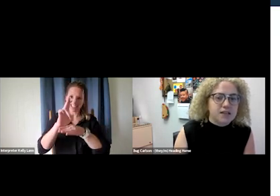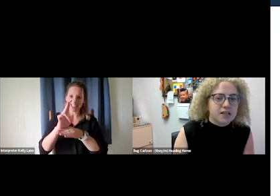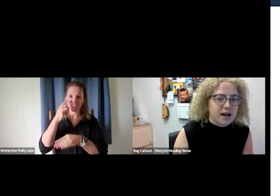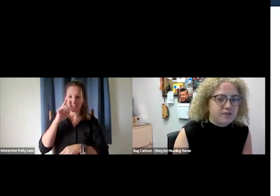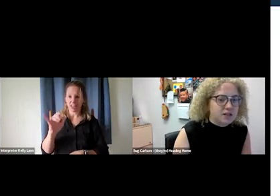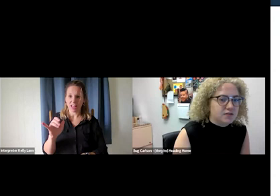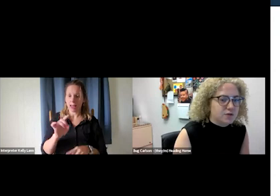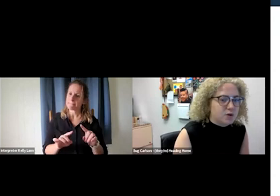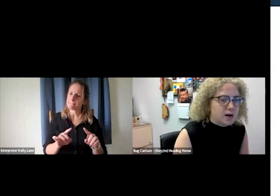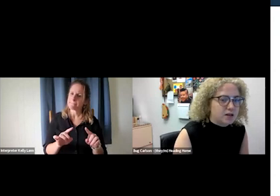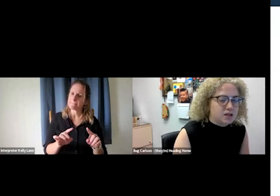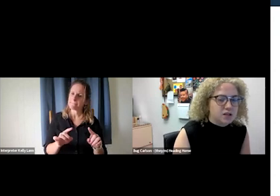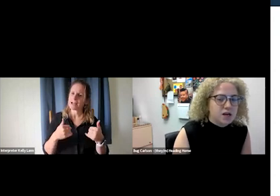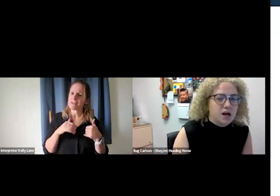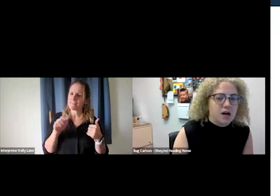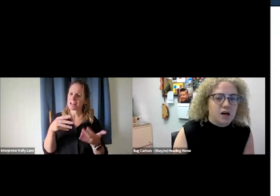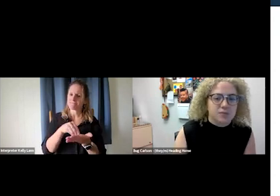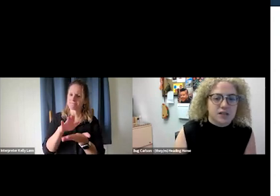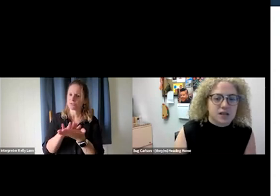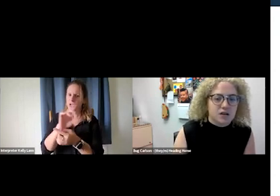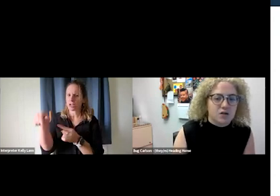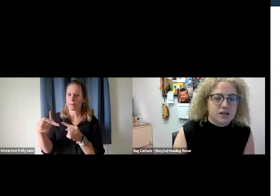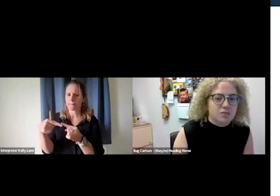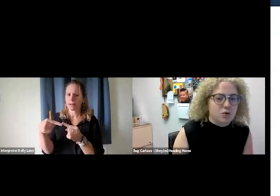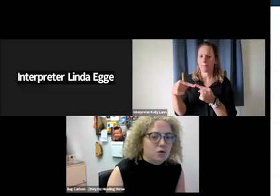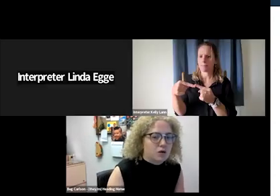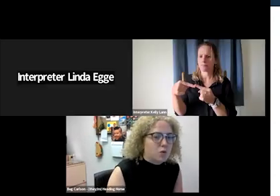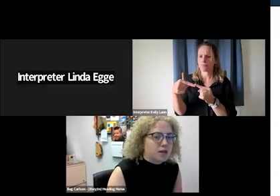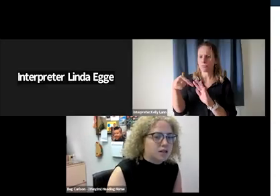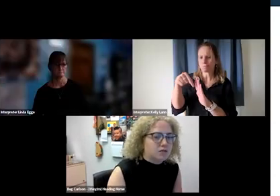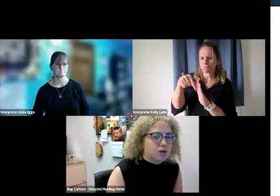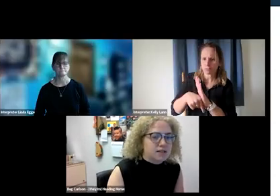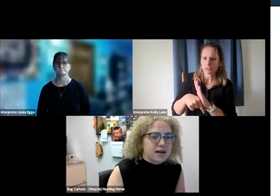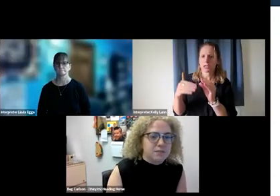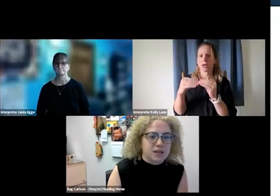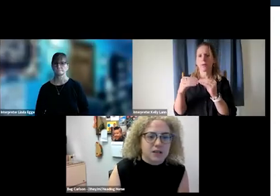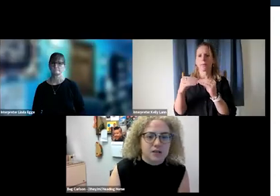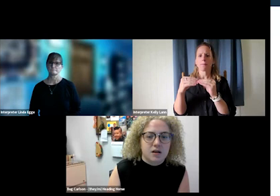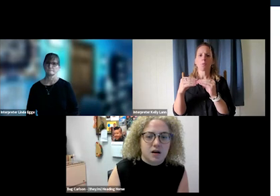But it doesn't have anything from the record, it doesn't go into more what does that mean.